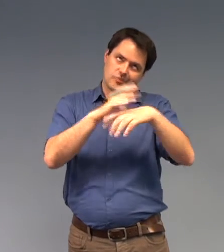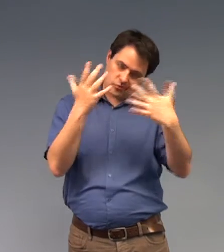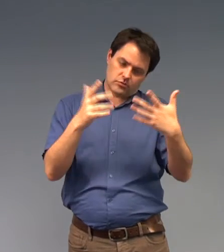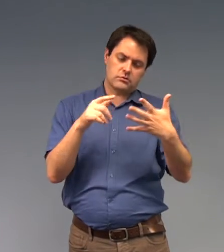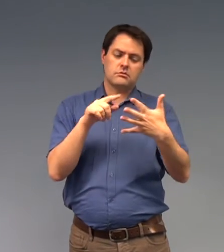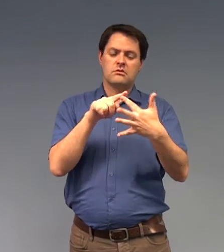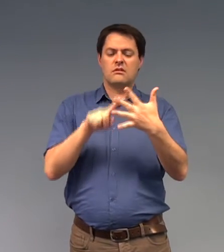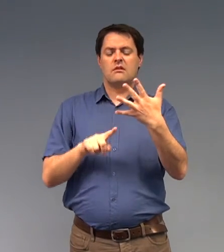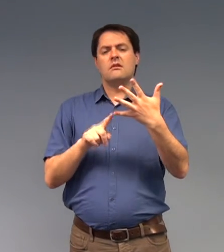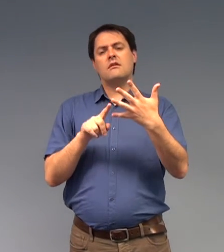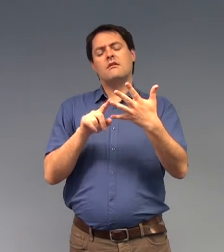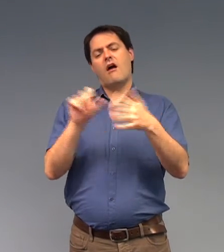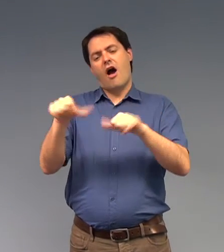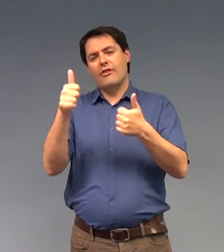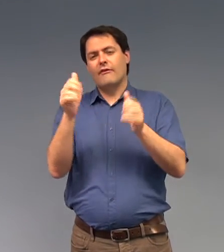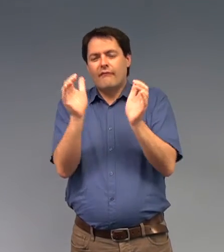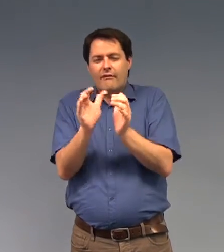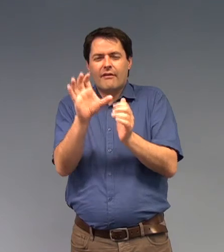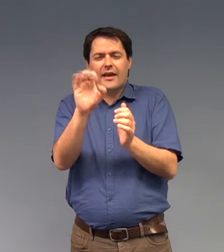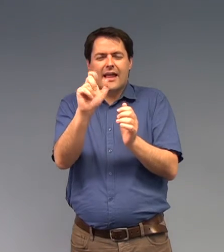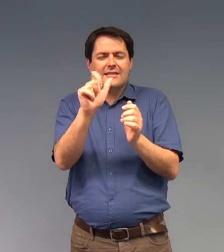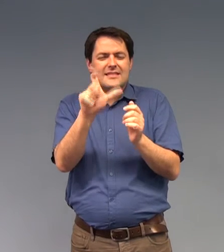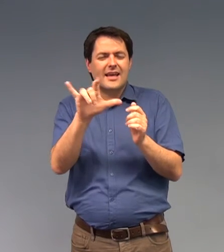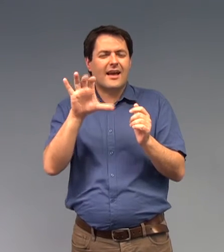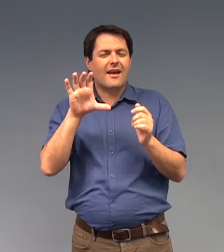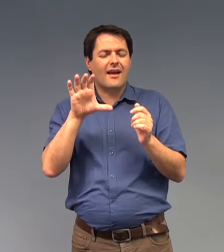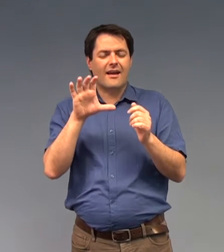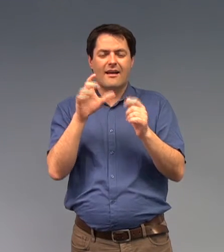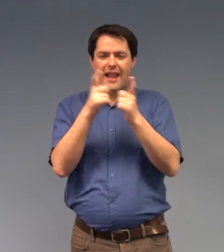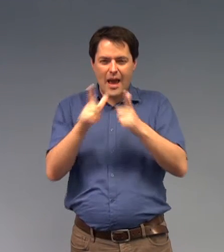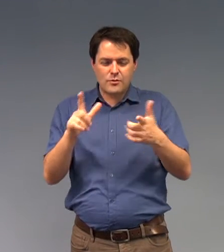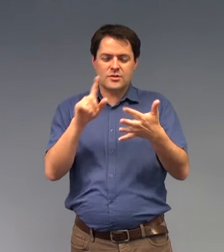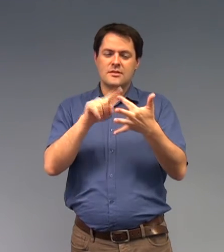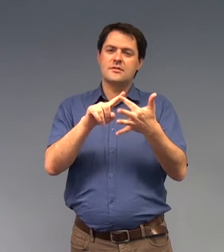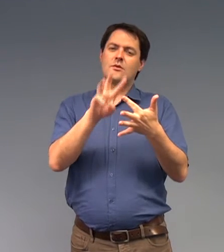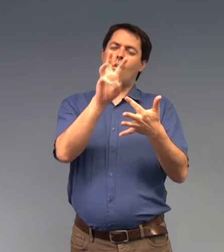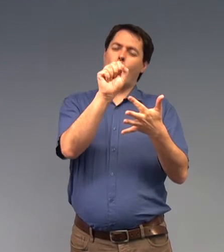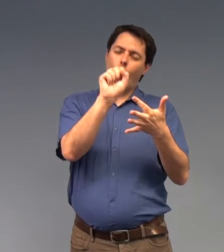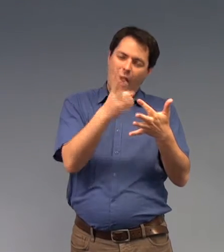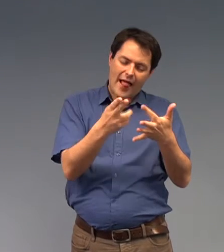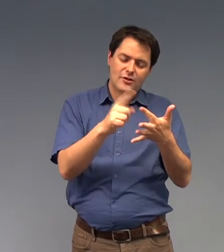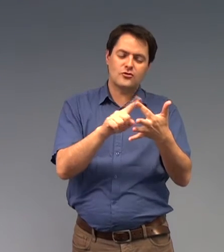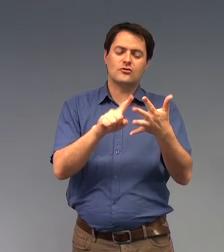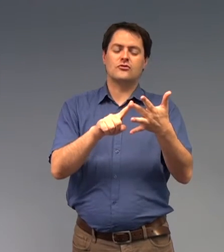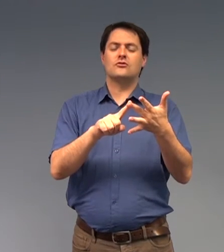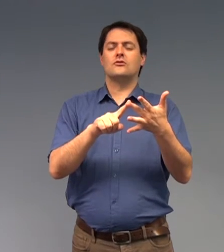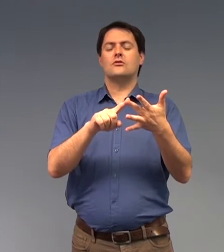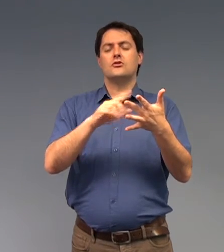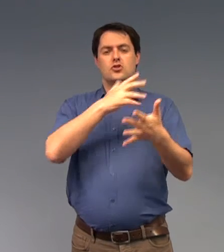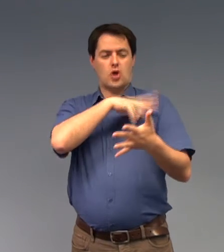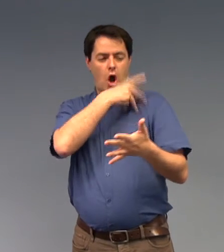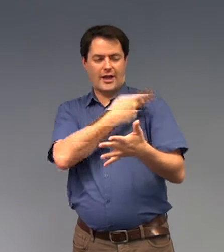We have 7 languages indigenous to the United Kingdom, so the British Isles. English, of course.